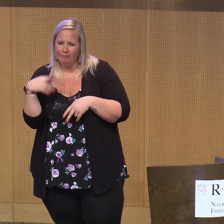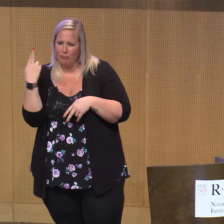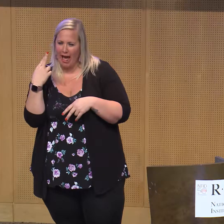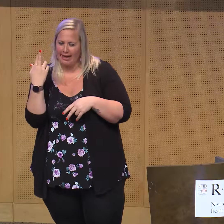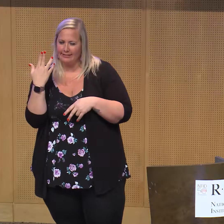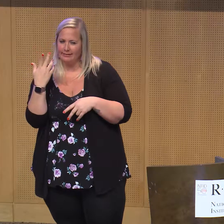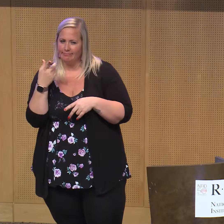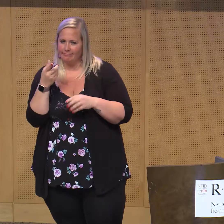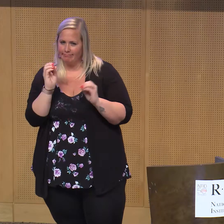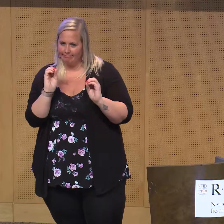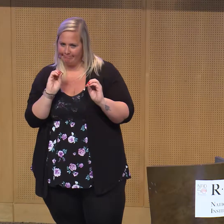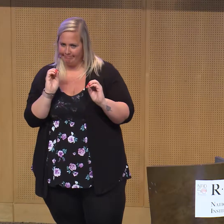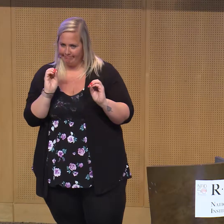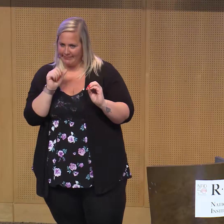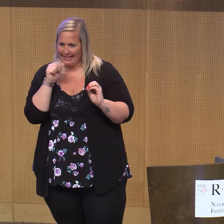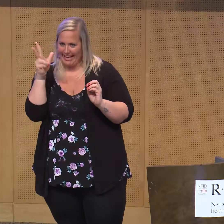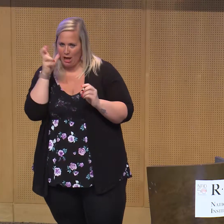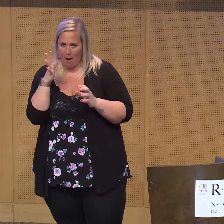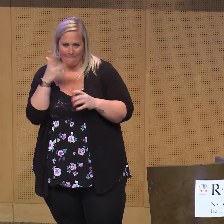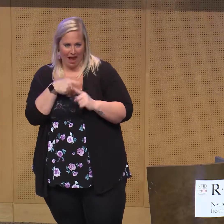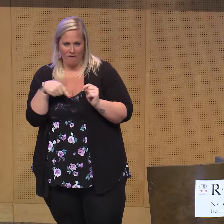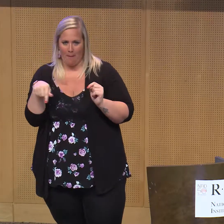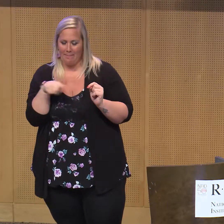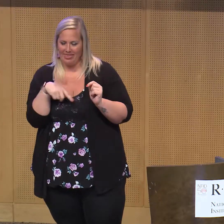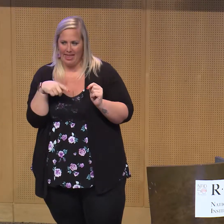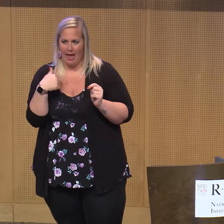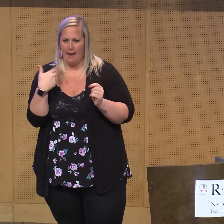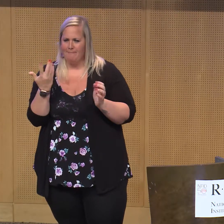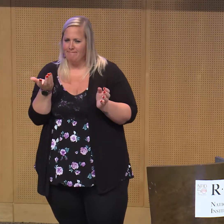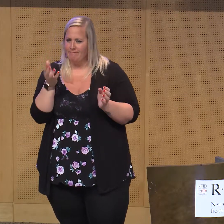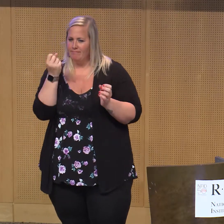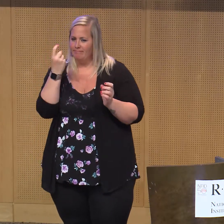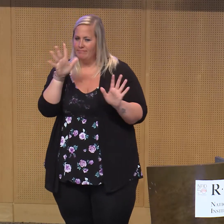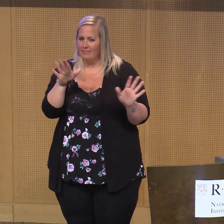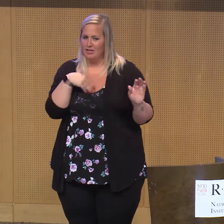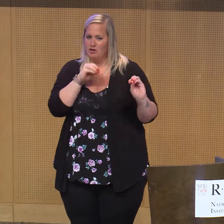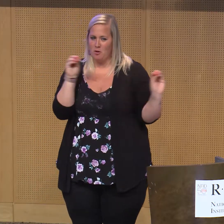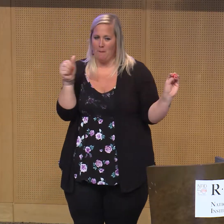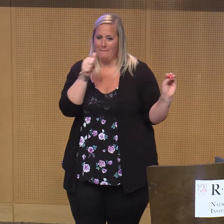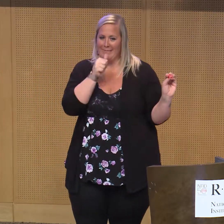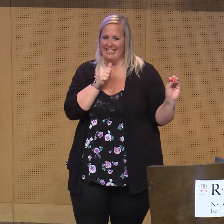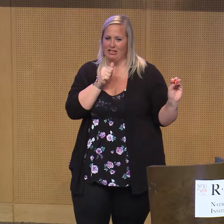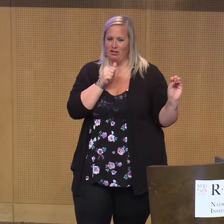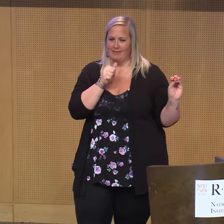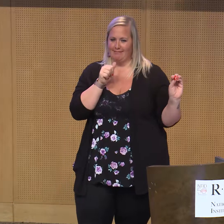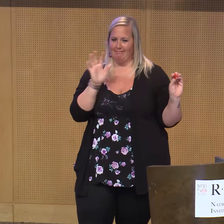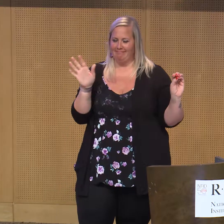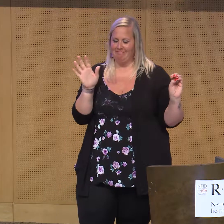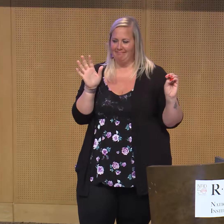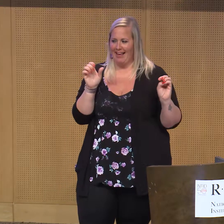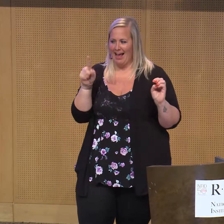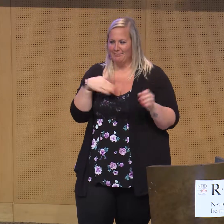and probably a few days later after applying and not hearing anything, not getting a call back,